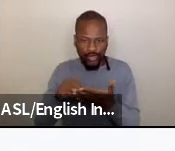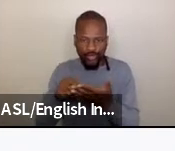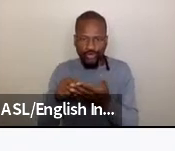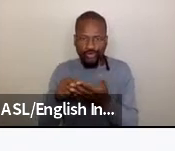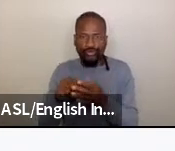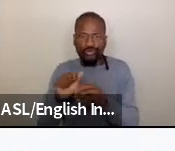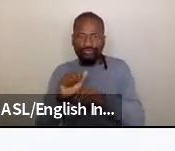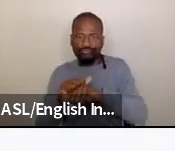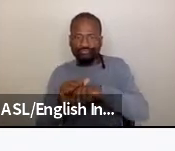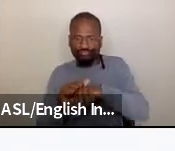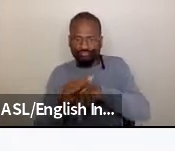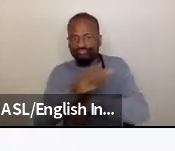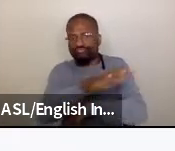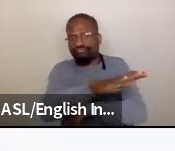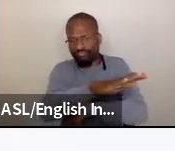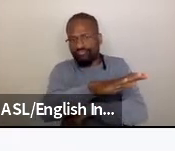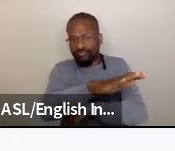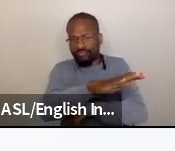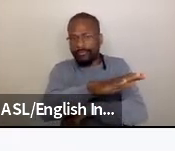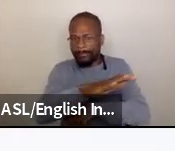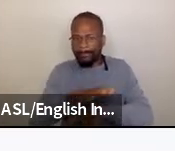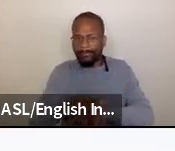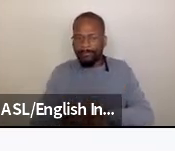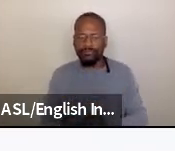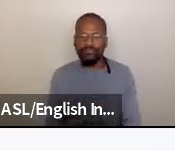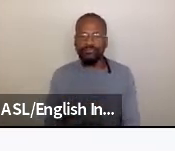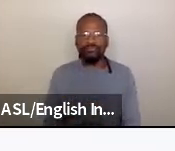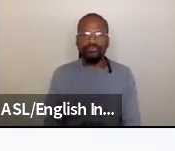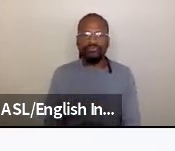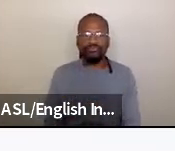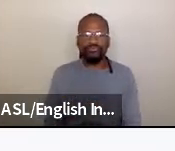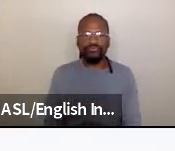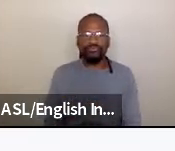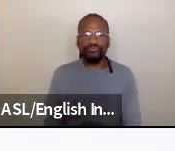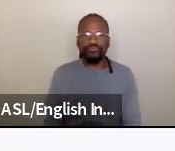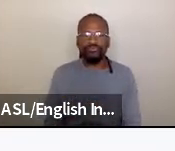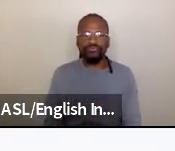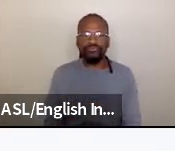into your project dashboard and you can feel